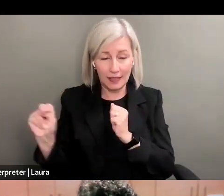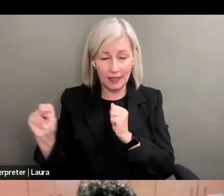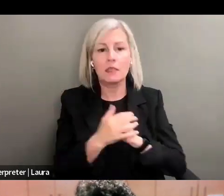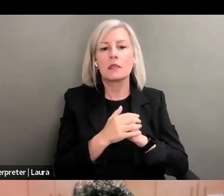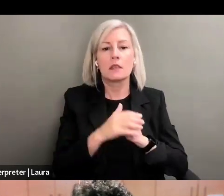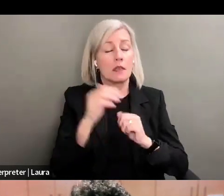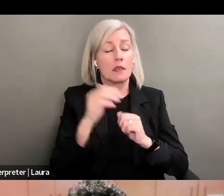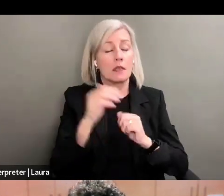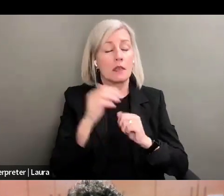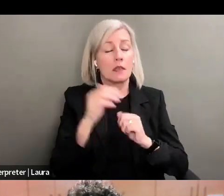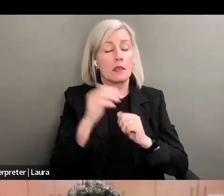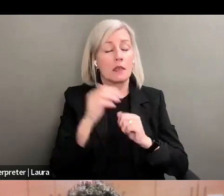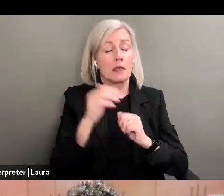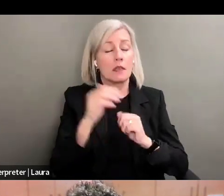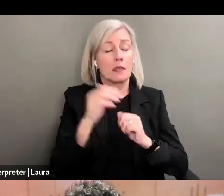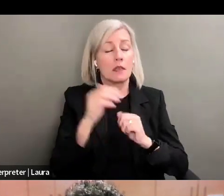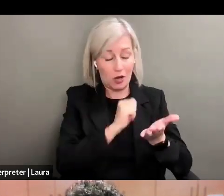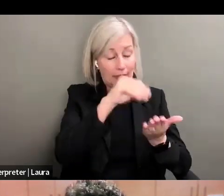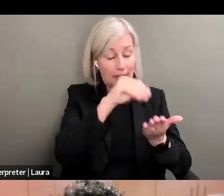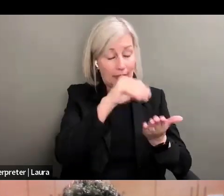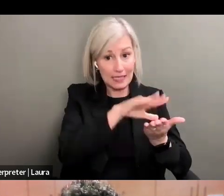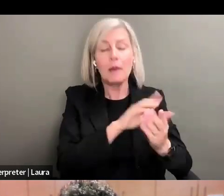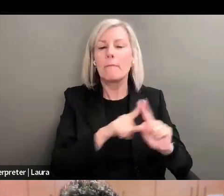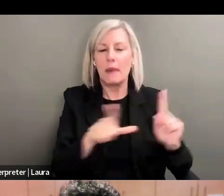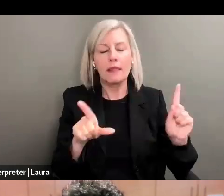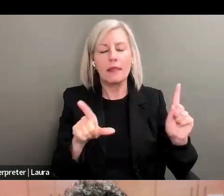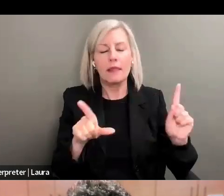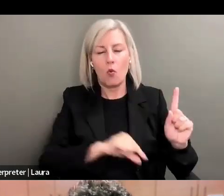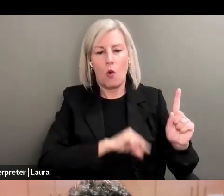like I said on the list, they're definitely qualified to complete this type of exam.